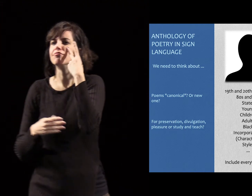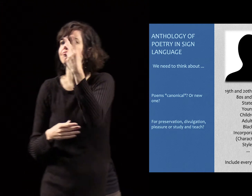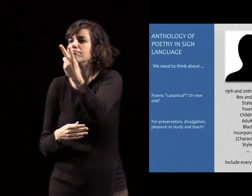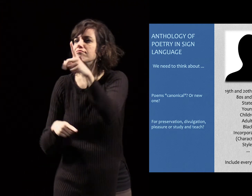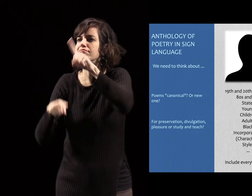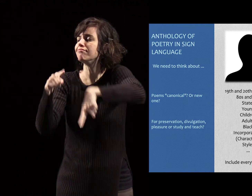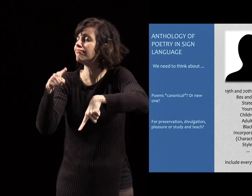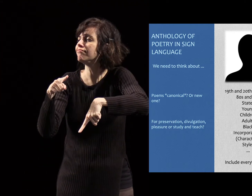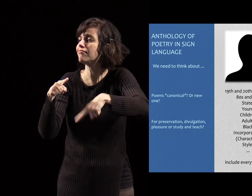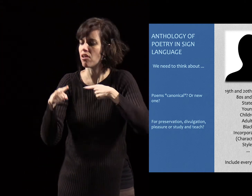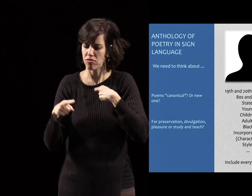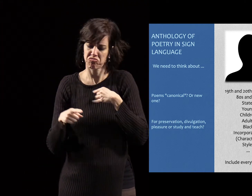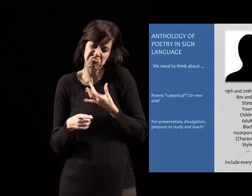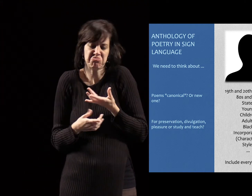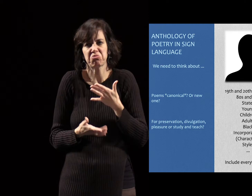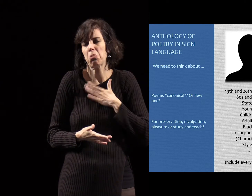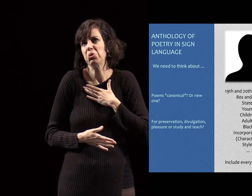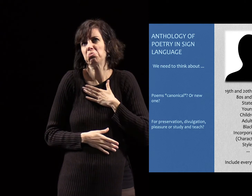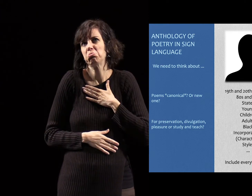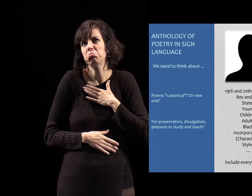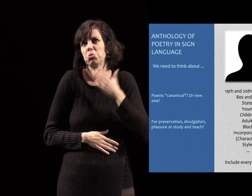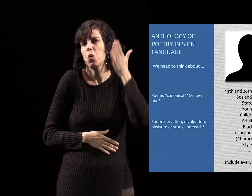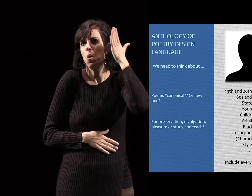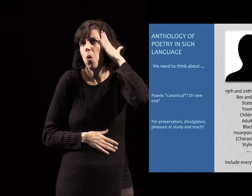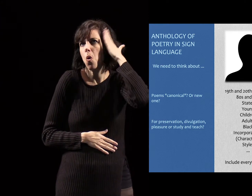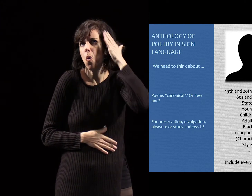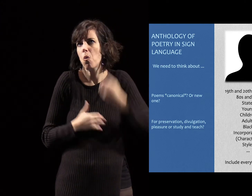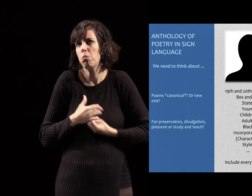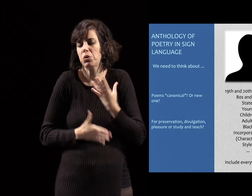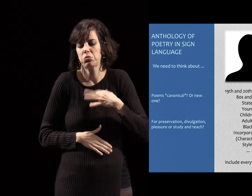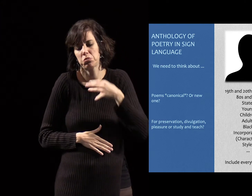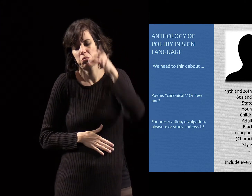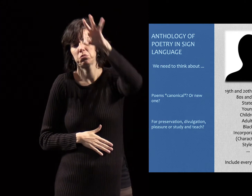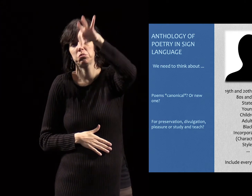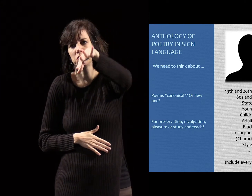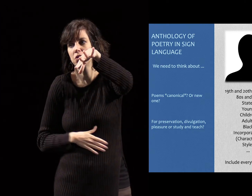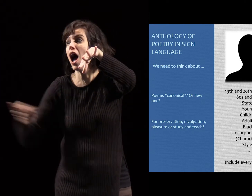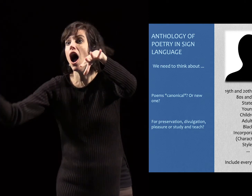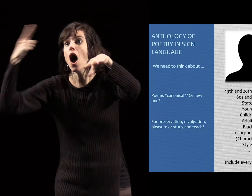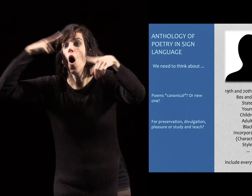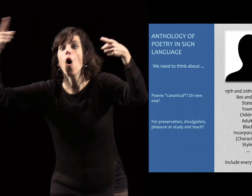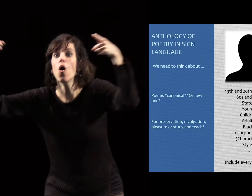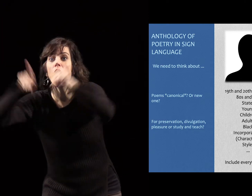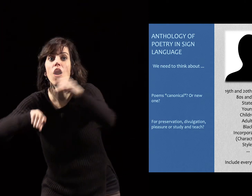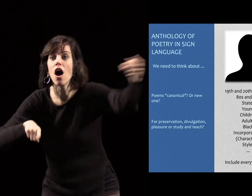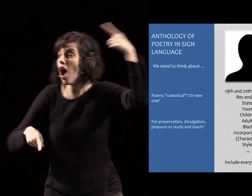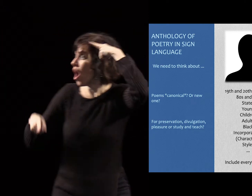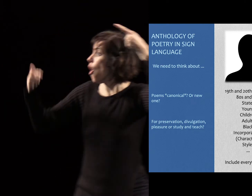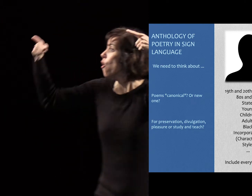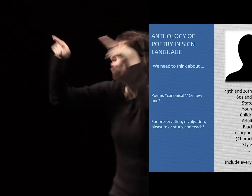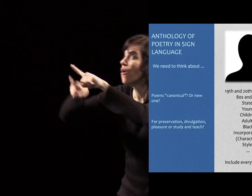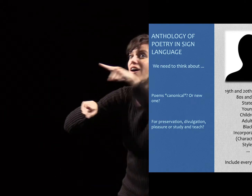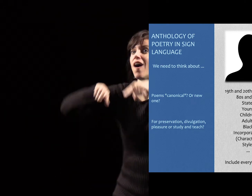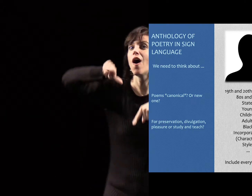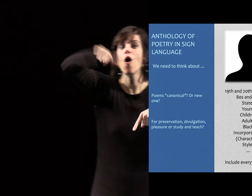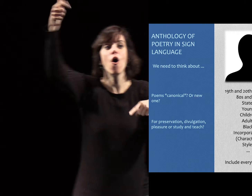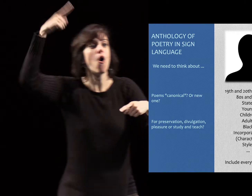It's impossible. I know what I know, and I can put that in poetry, and then perhaps other people will agree